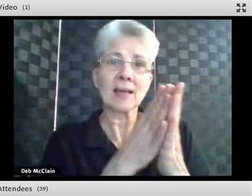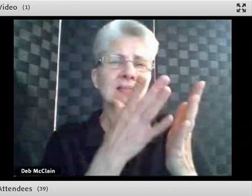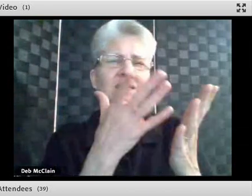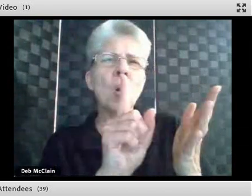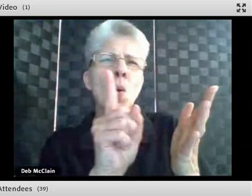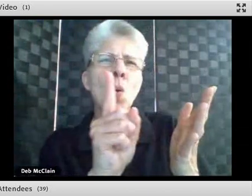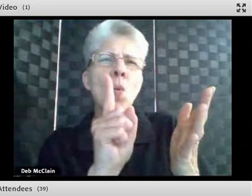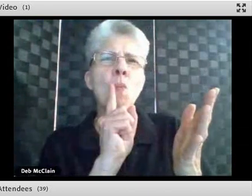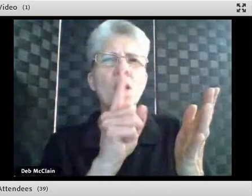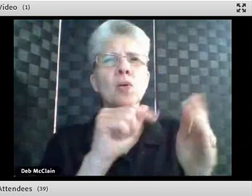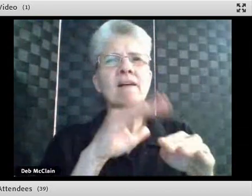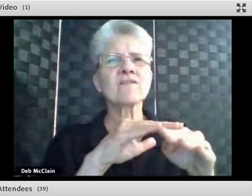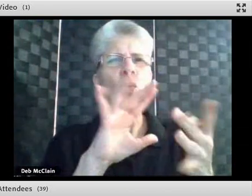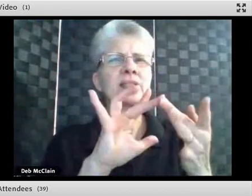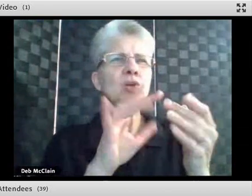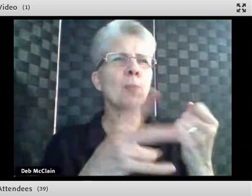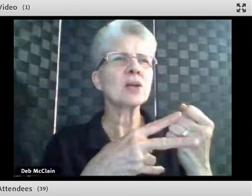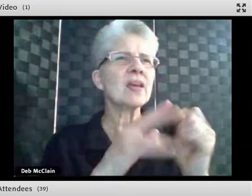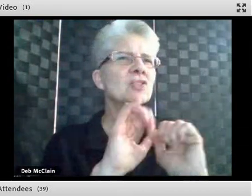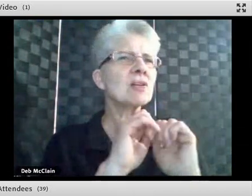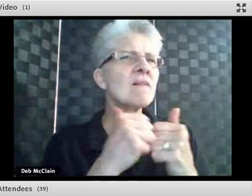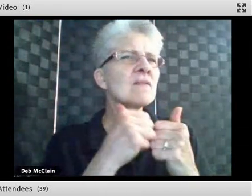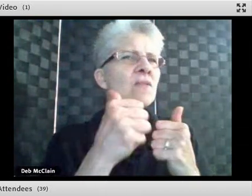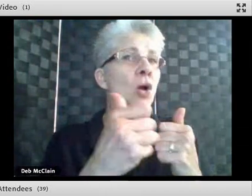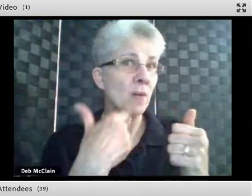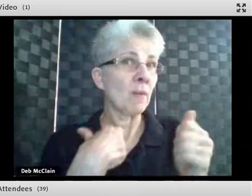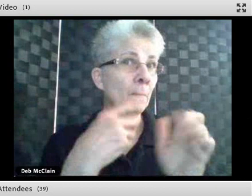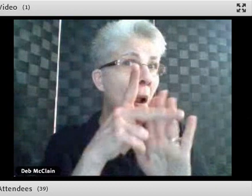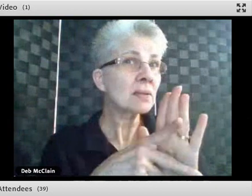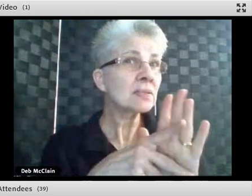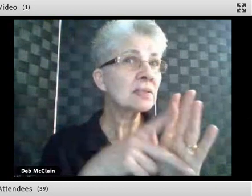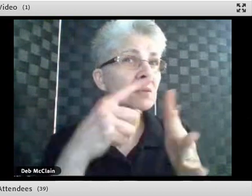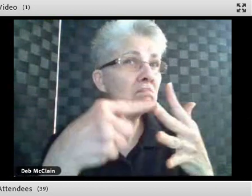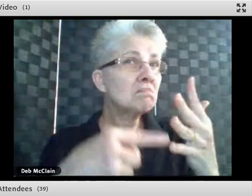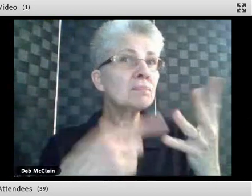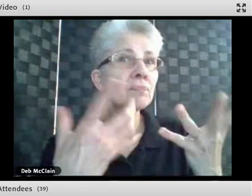"Where are you at when it comes to digital preservation, and do you have a policy?"